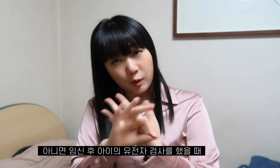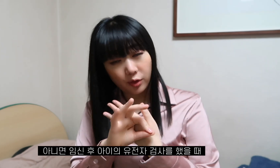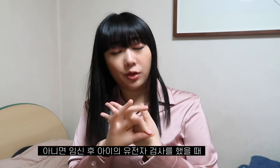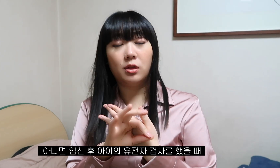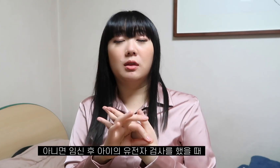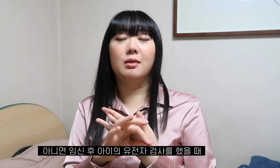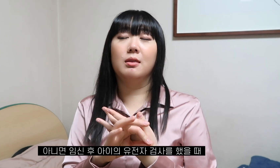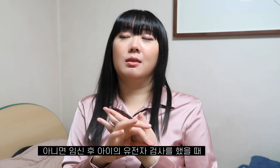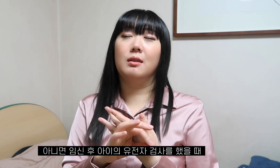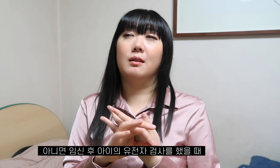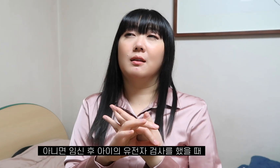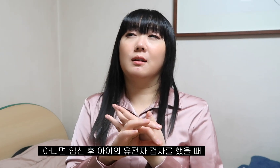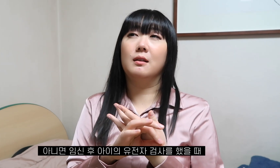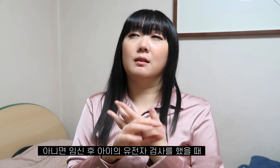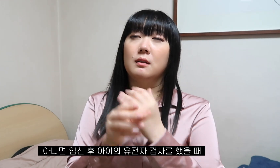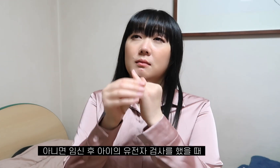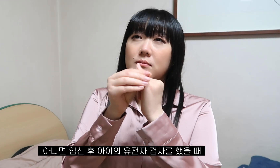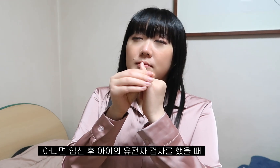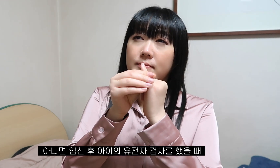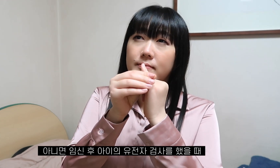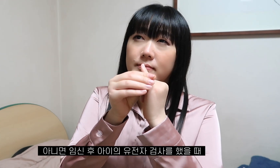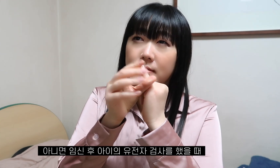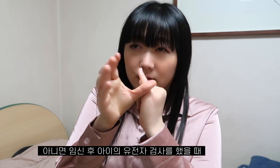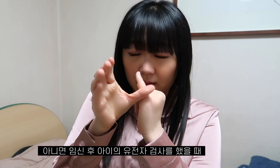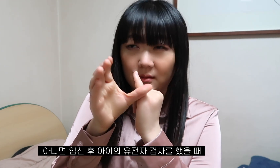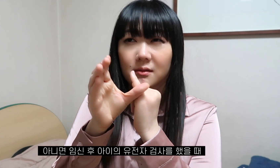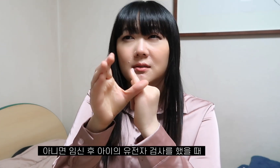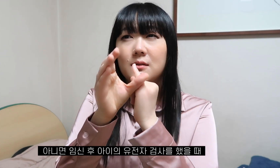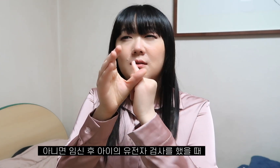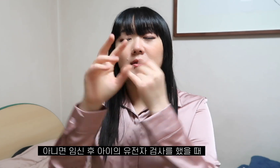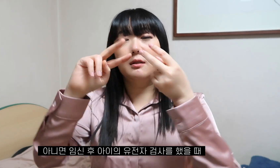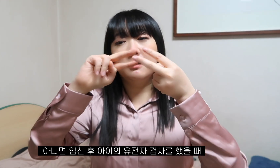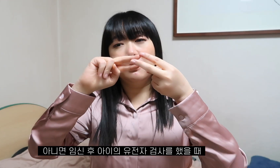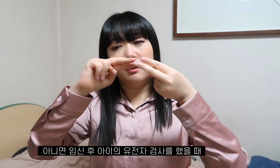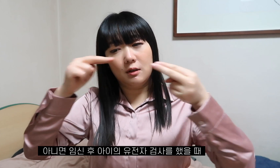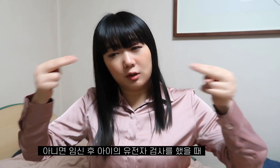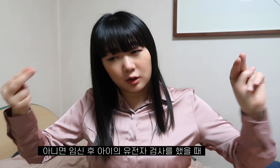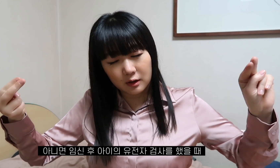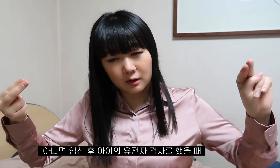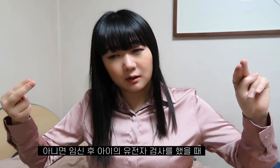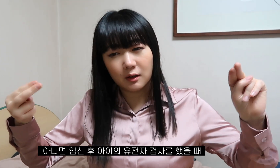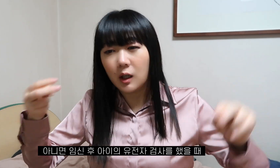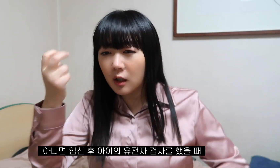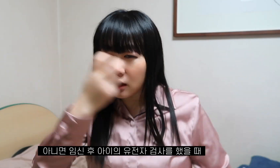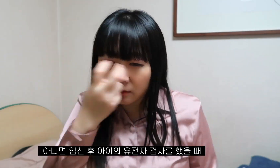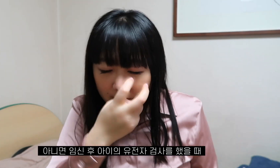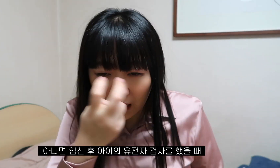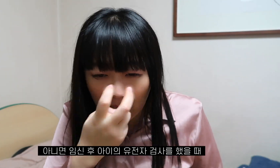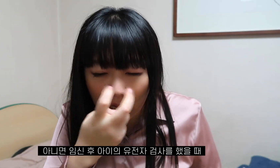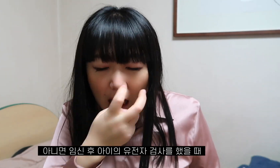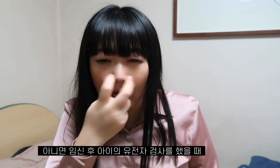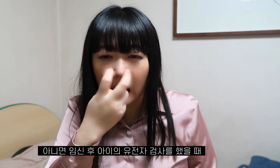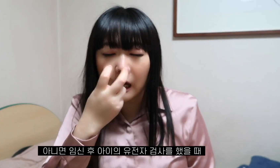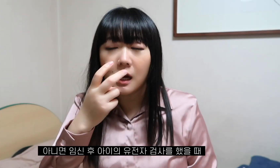Or do you want to give birth to a deaf child by inserting a deaf gene